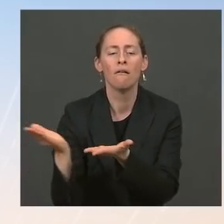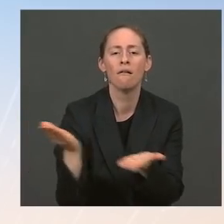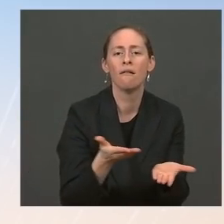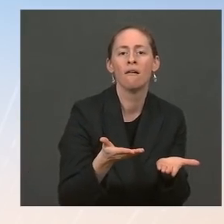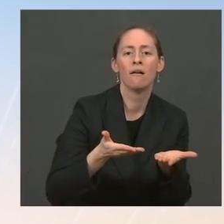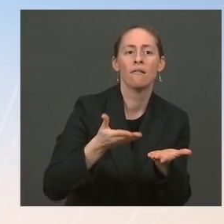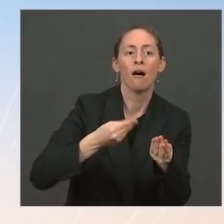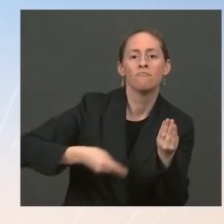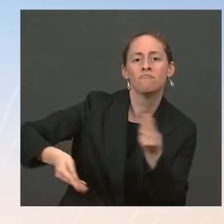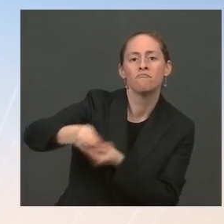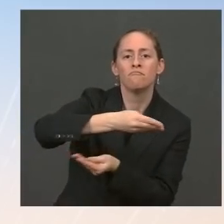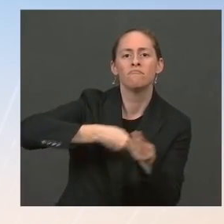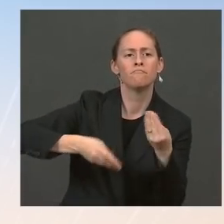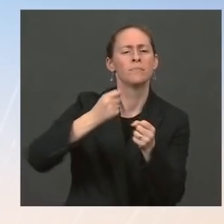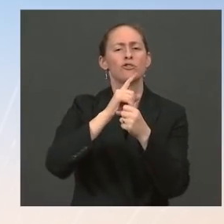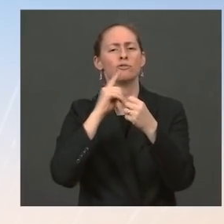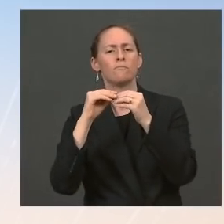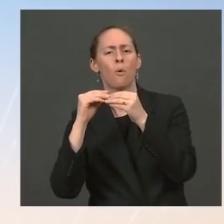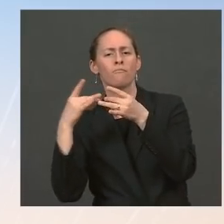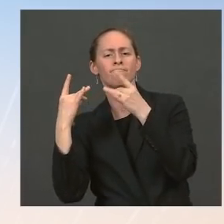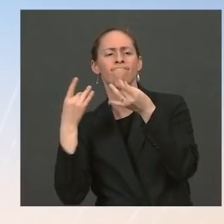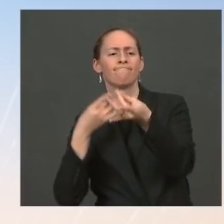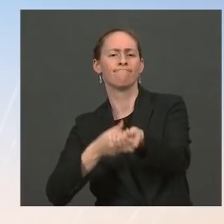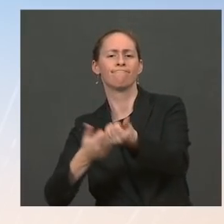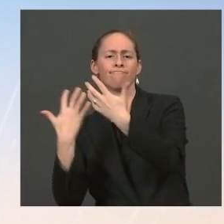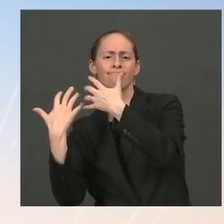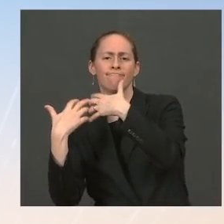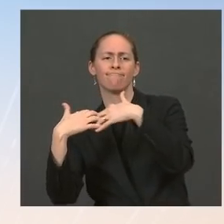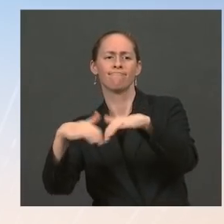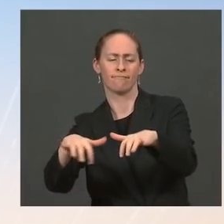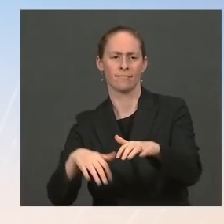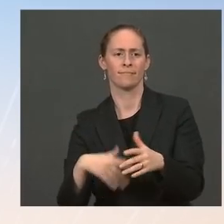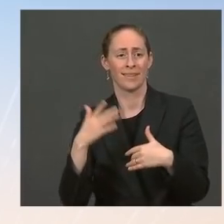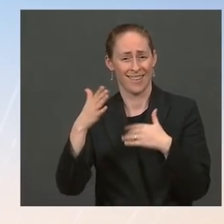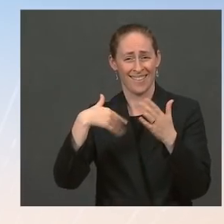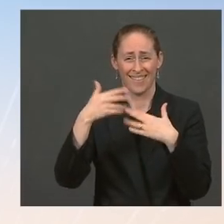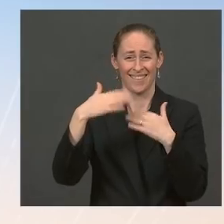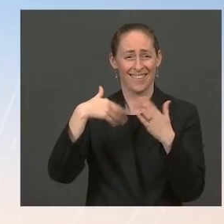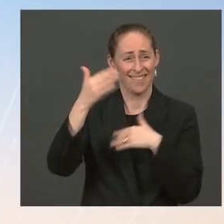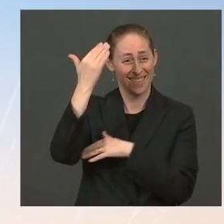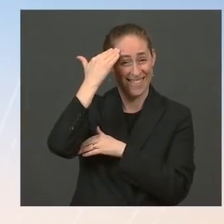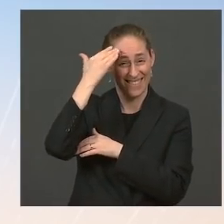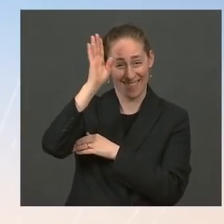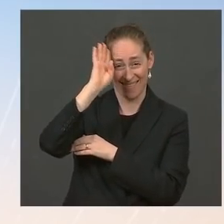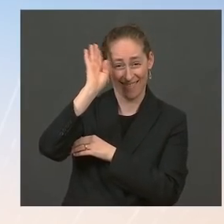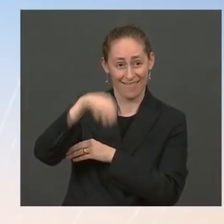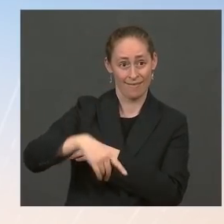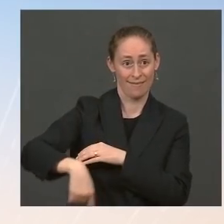even at a time where the purchasing of goods is up, increased massively around the world -- here, Canada,